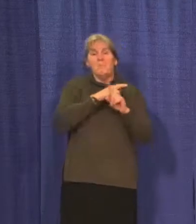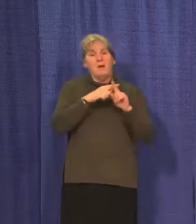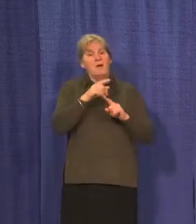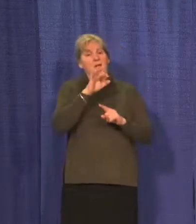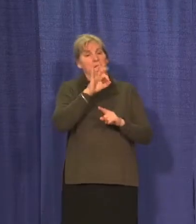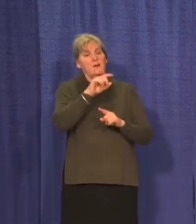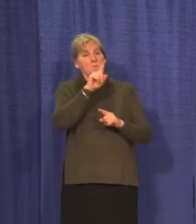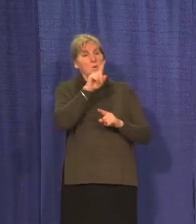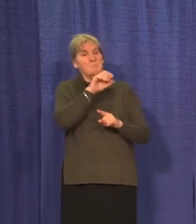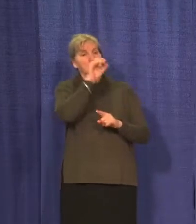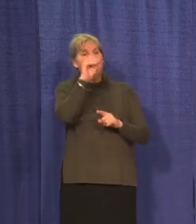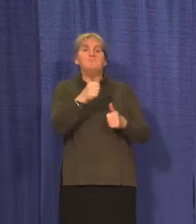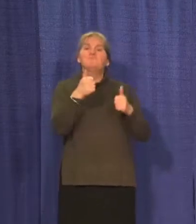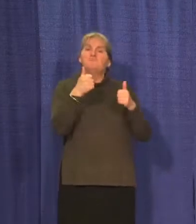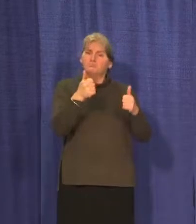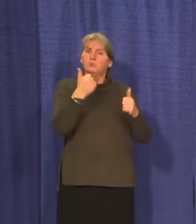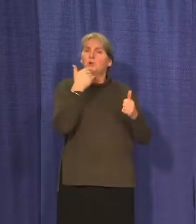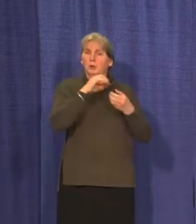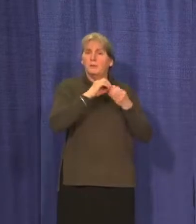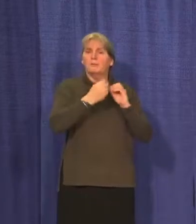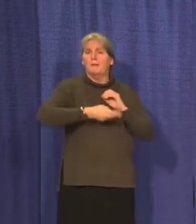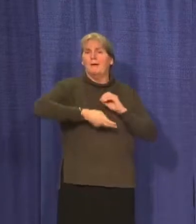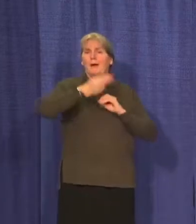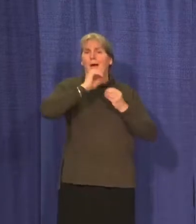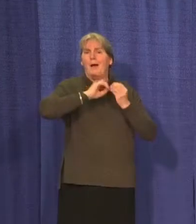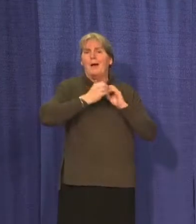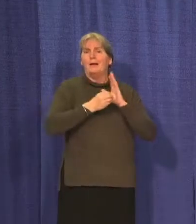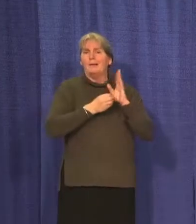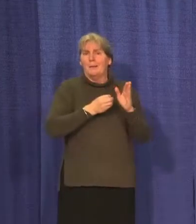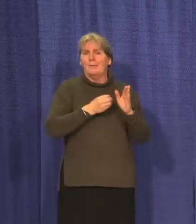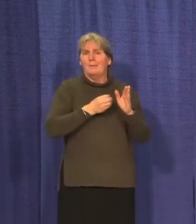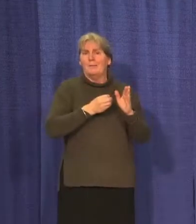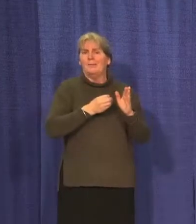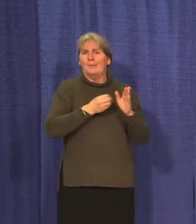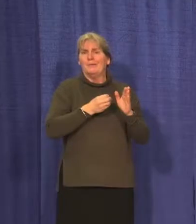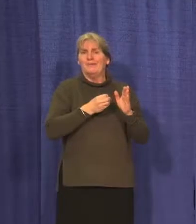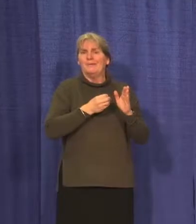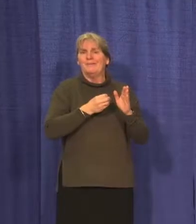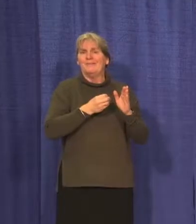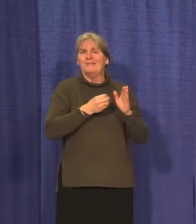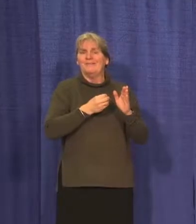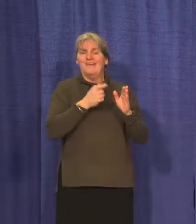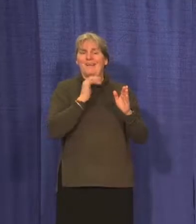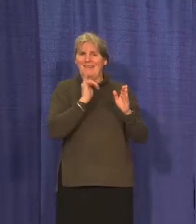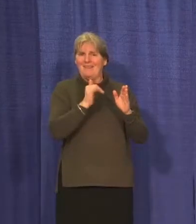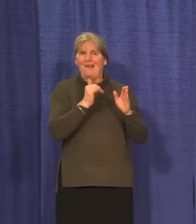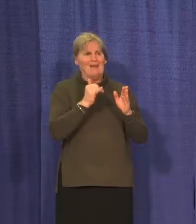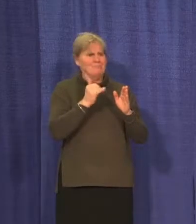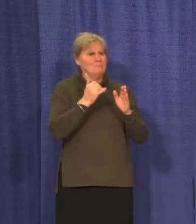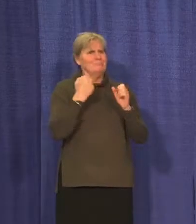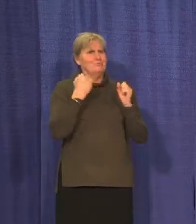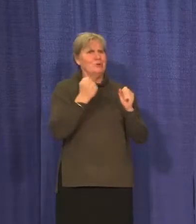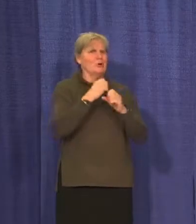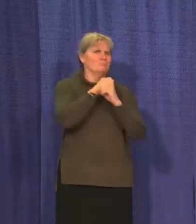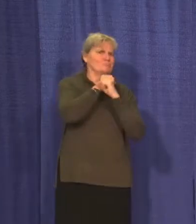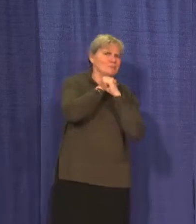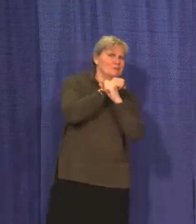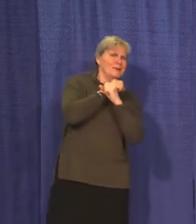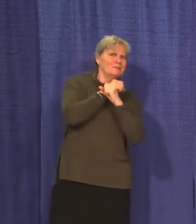encouraging number. It really gives that assurance of having that level of protection amongst the